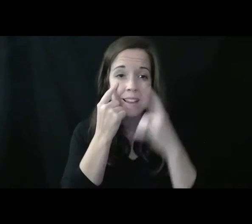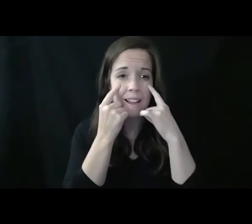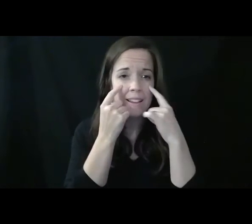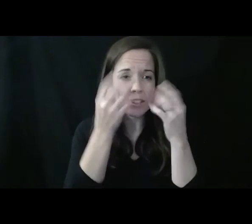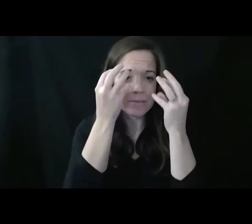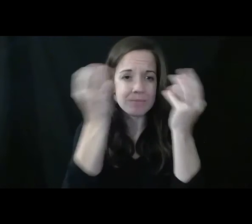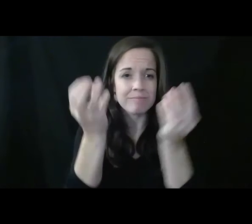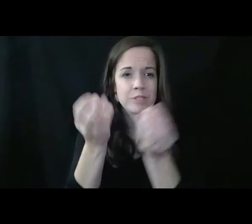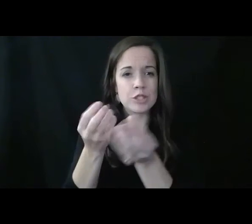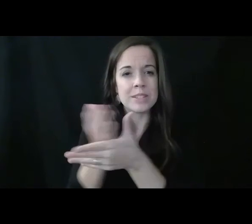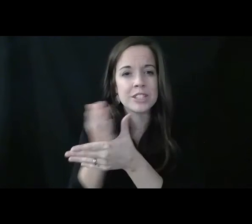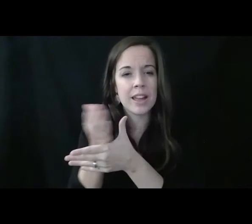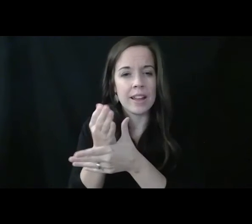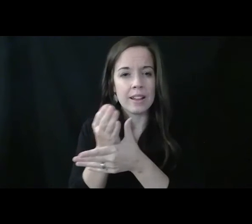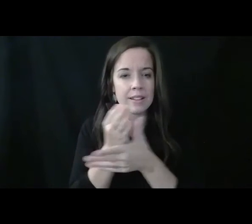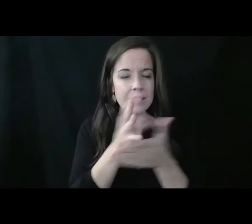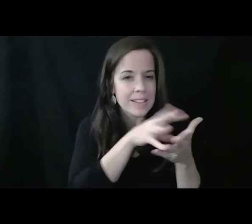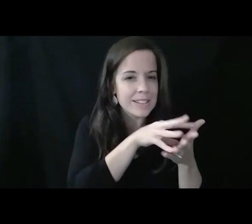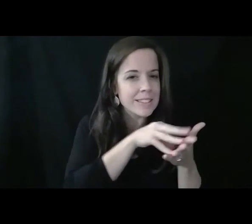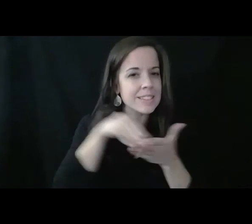Suck the skin off sheets of cartilage